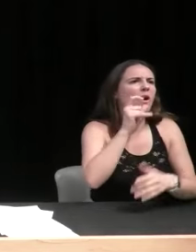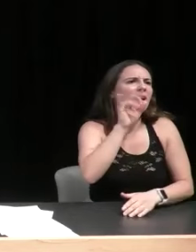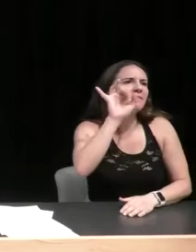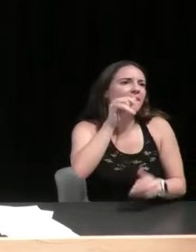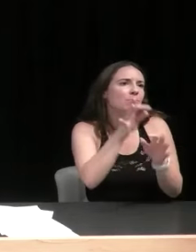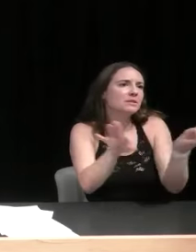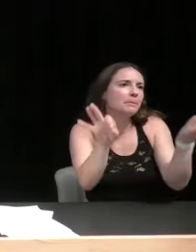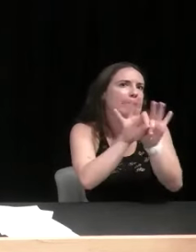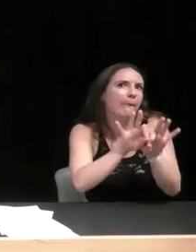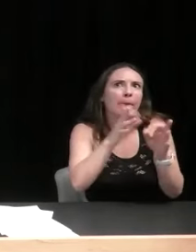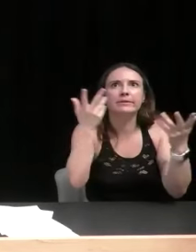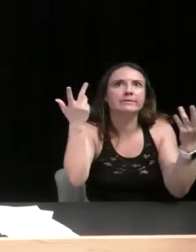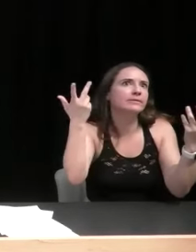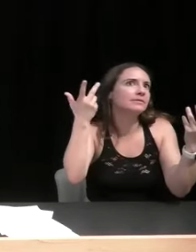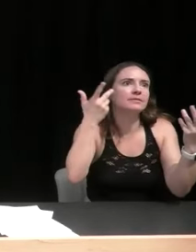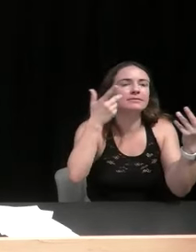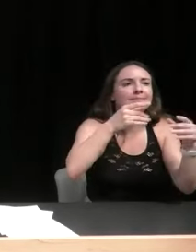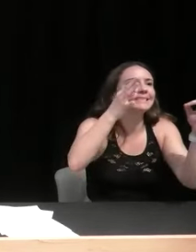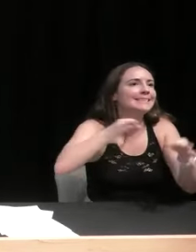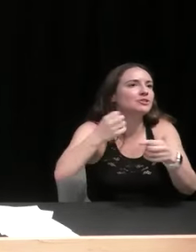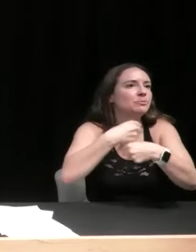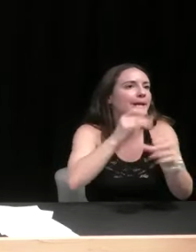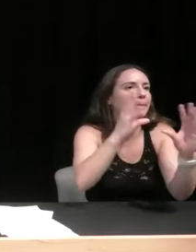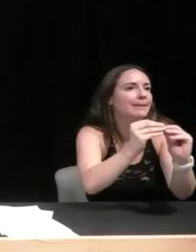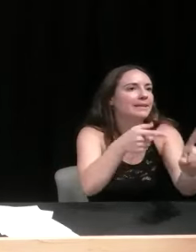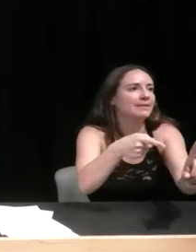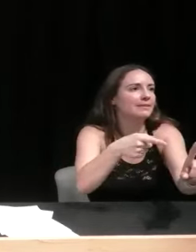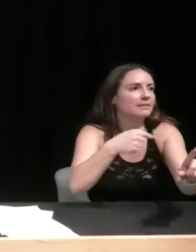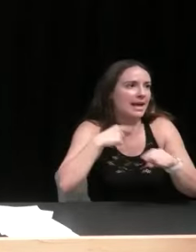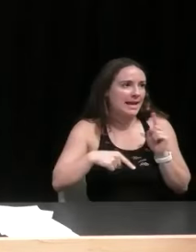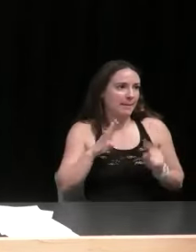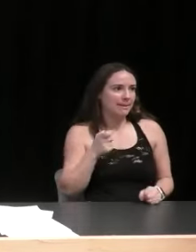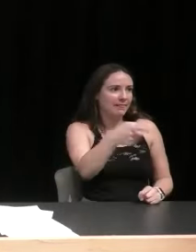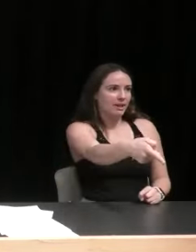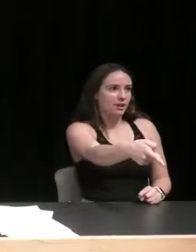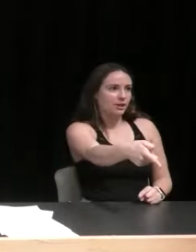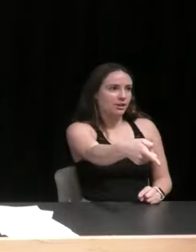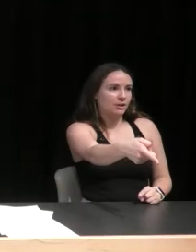important to recognize the emotional cost of this so if there's a last minute meeting that has some